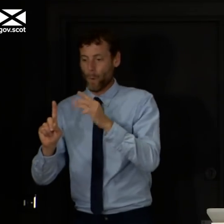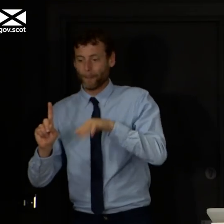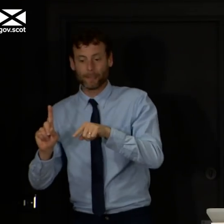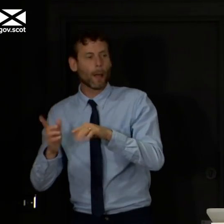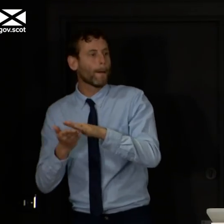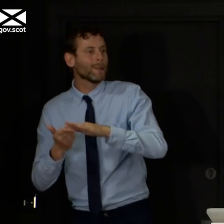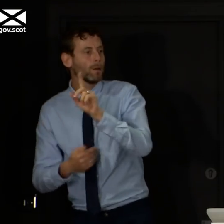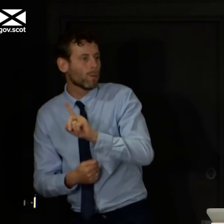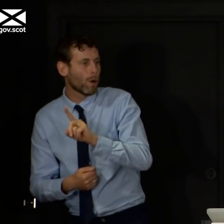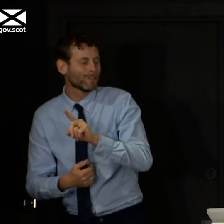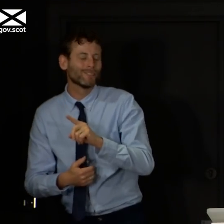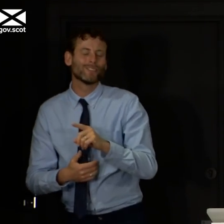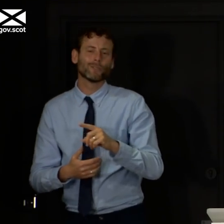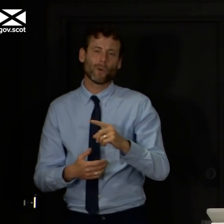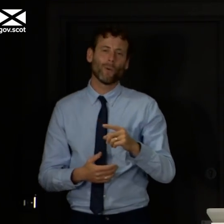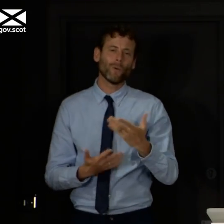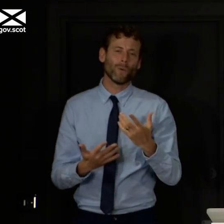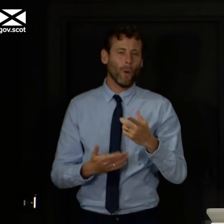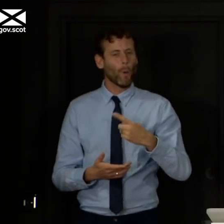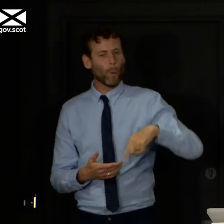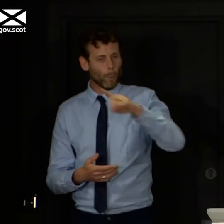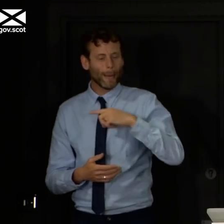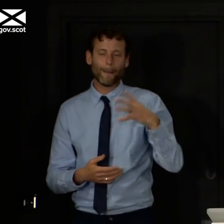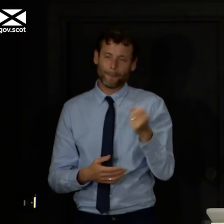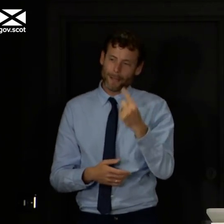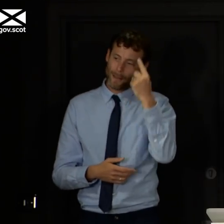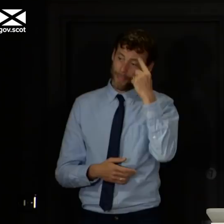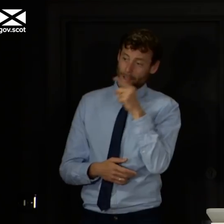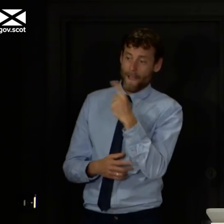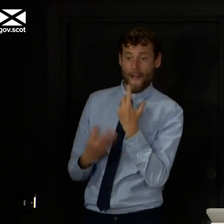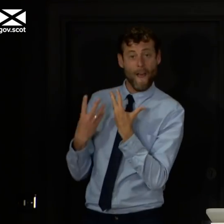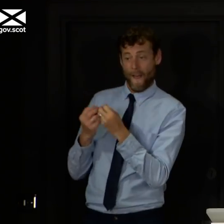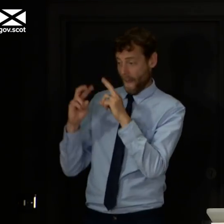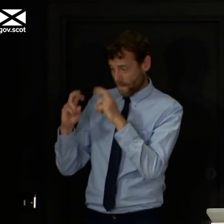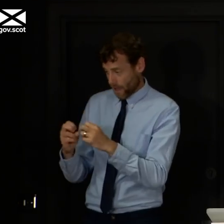but we will continue to listen to the advice if it changes and consider the evidence on